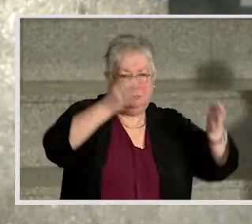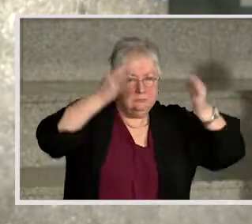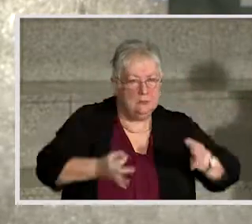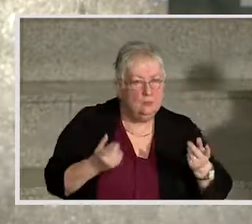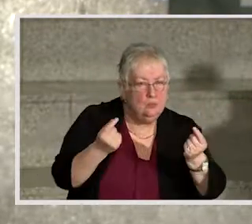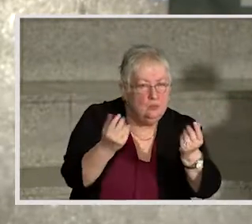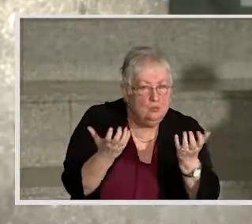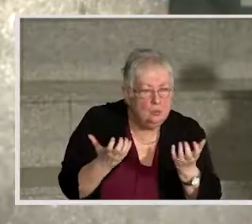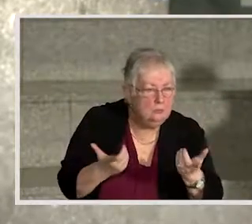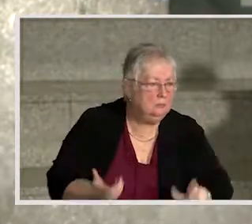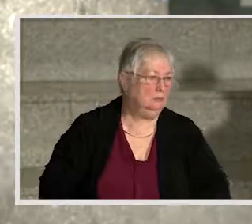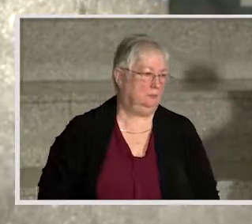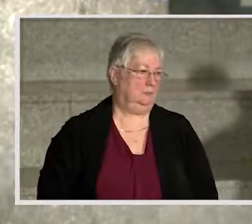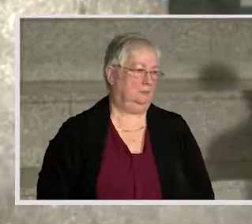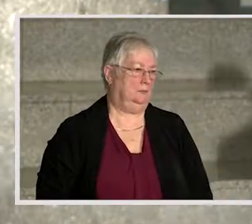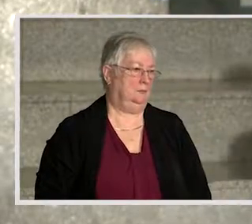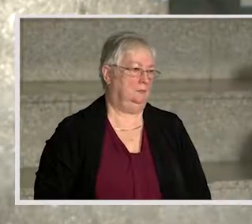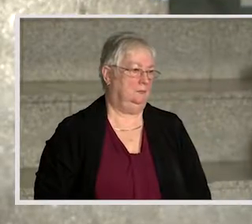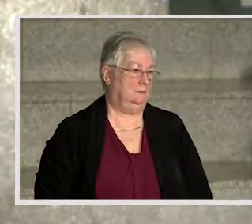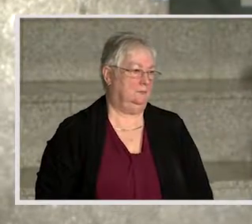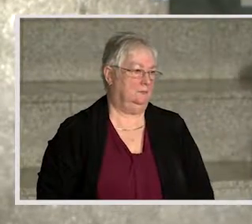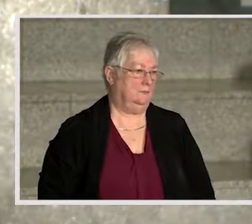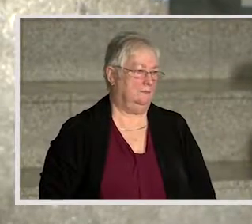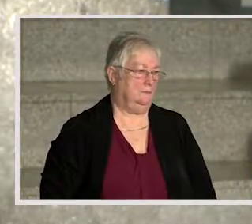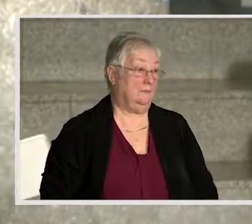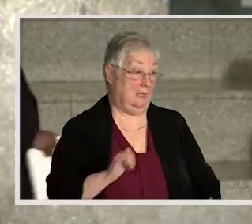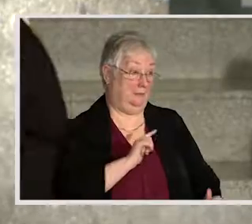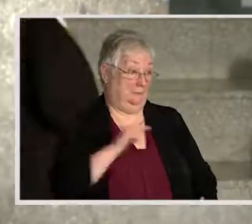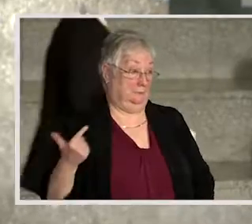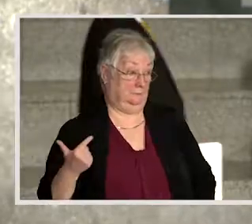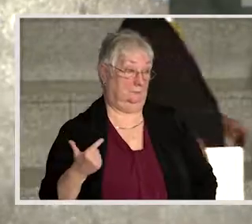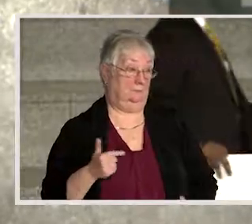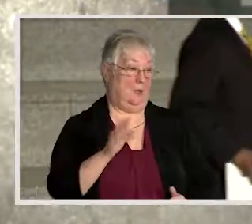MORE DETAIL ABOUT INITIATIVES IN THOSE AREAS.